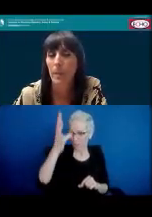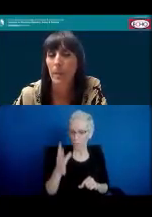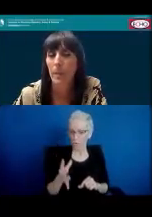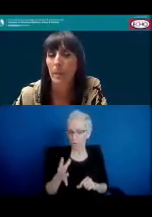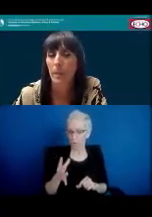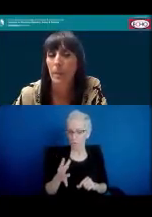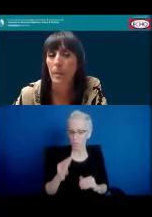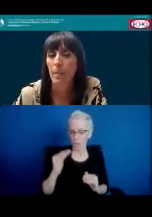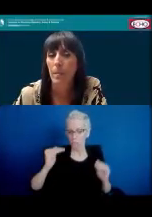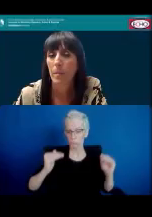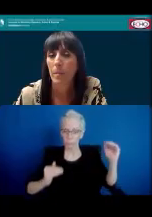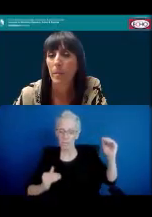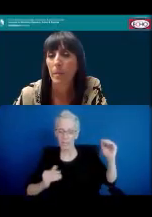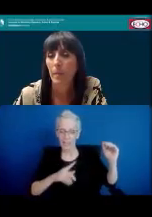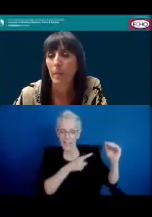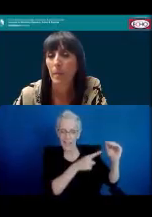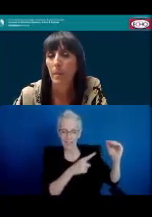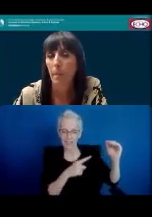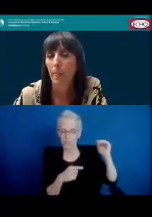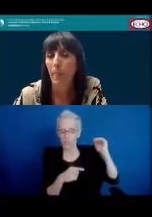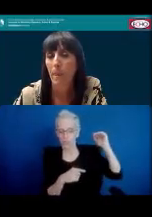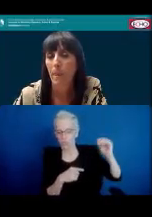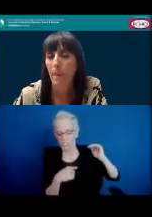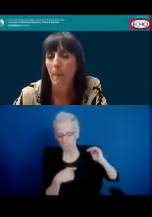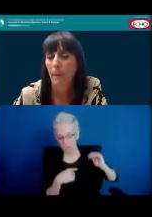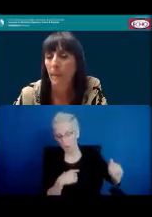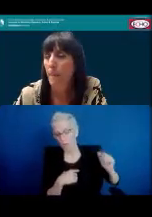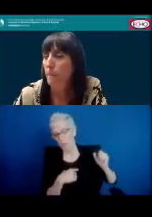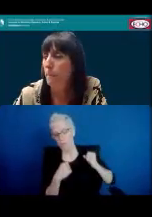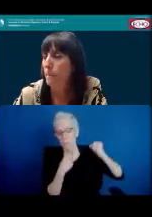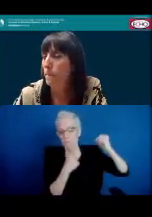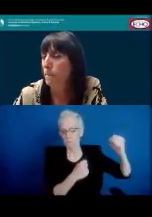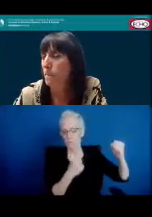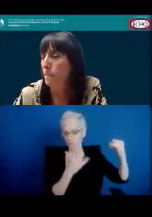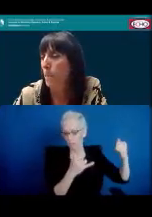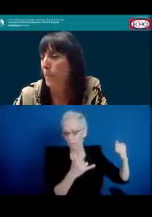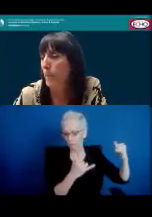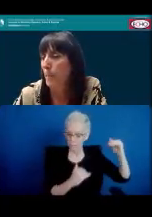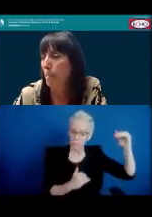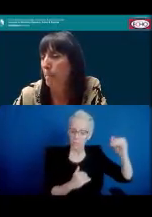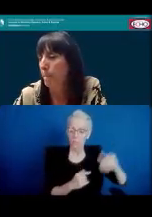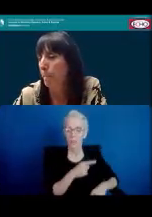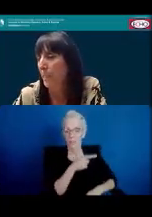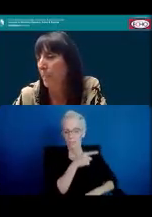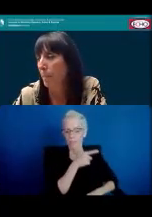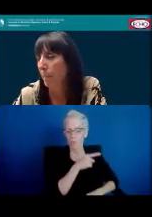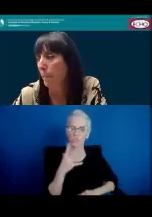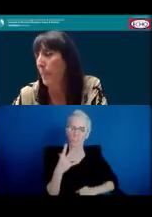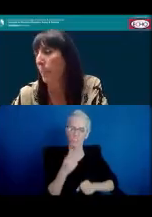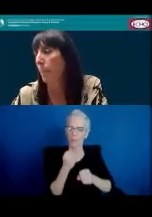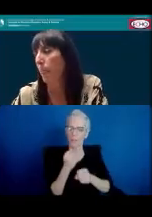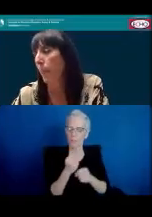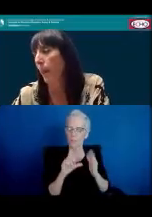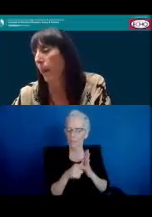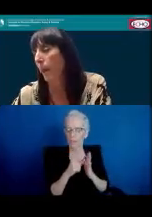the play The kids were shown five years later to be more aggressive and have less emotional control than their